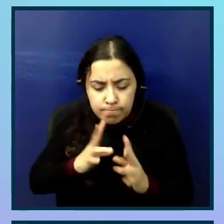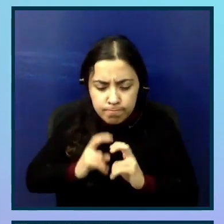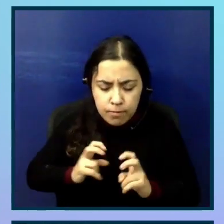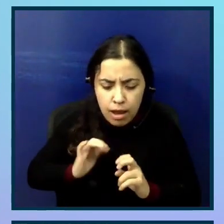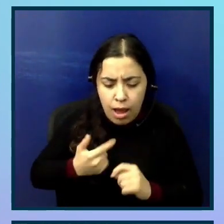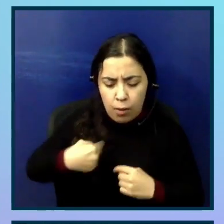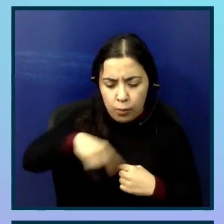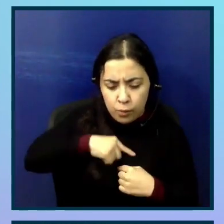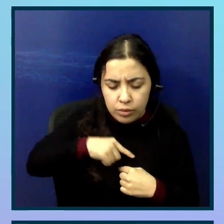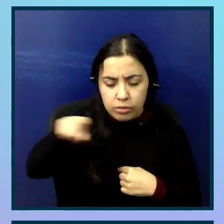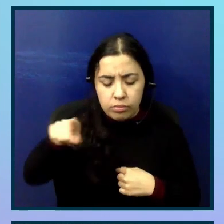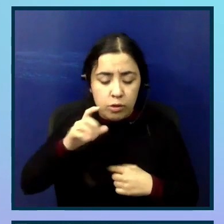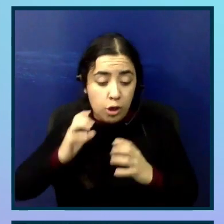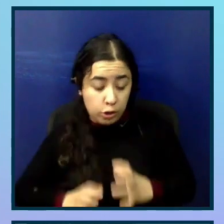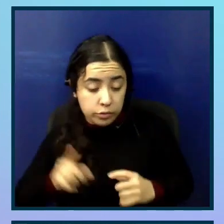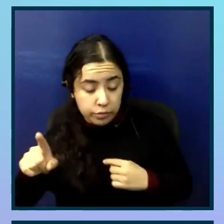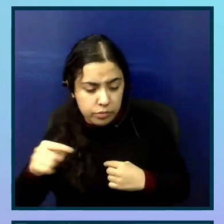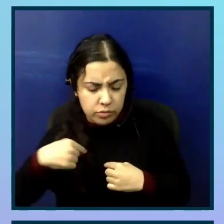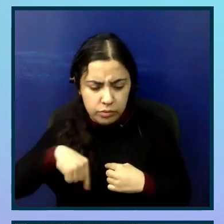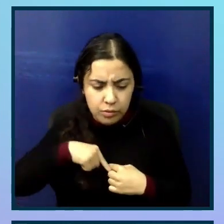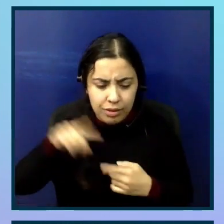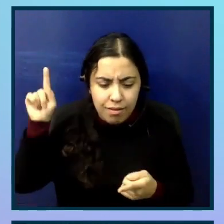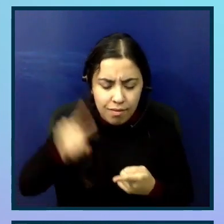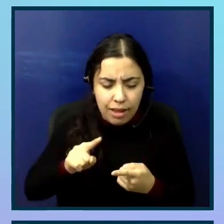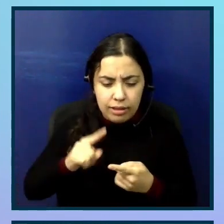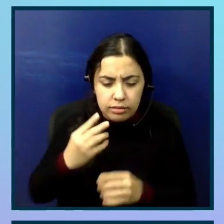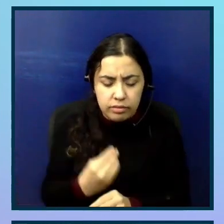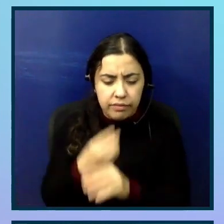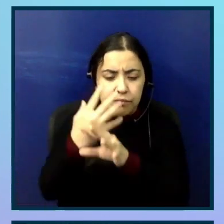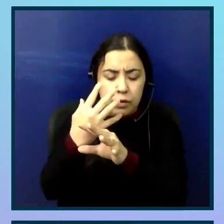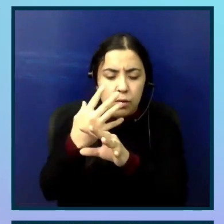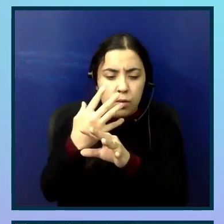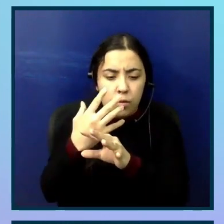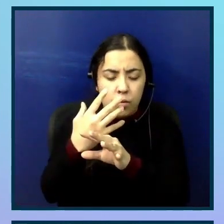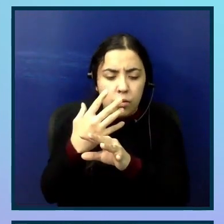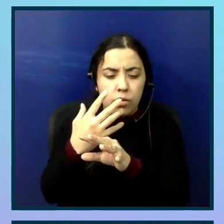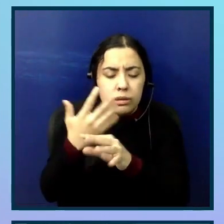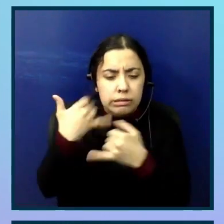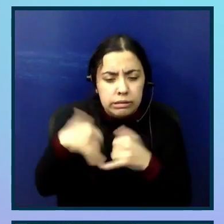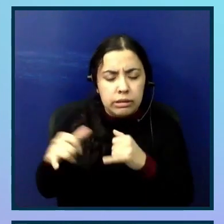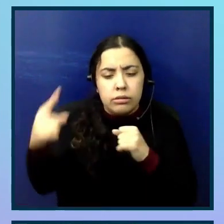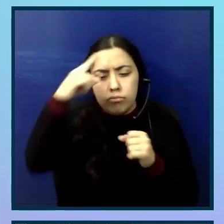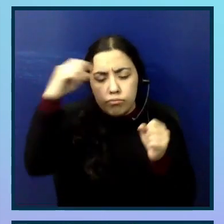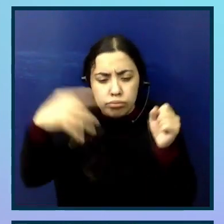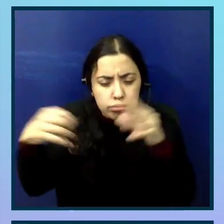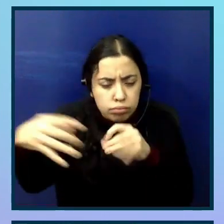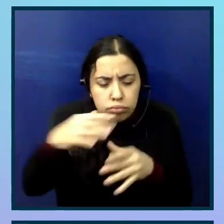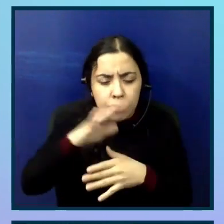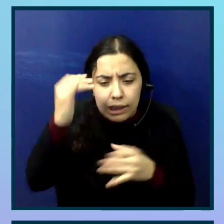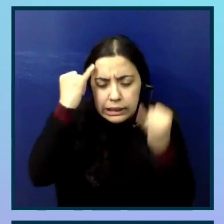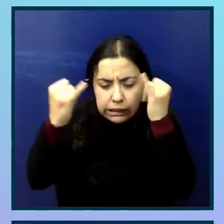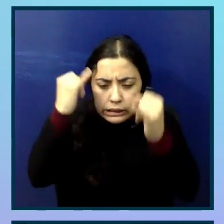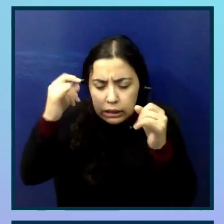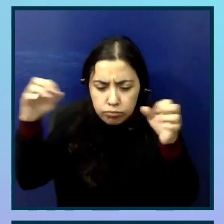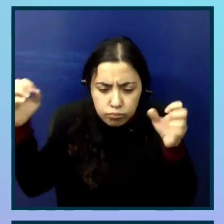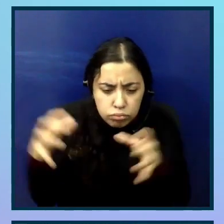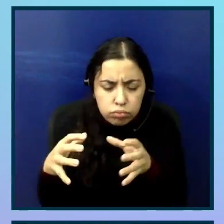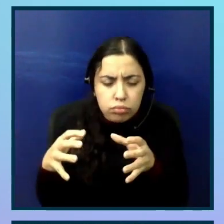spend less time on video calls, share ideas and collaborate with teams across distributed time zones,